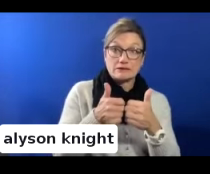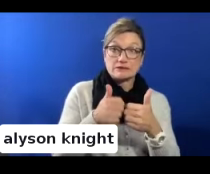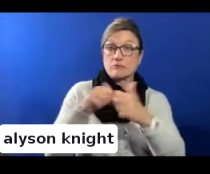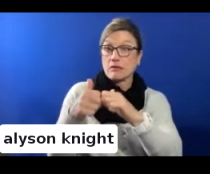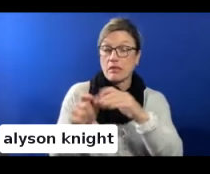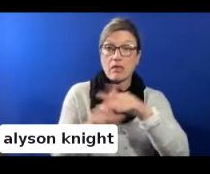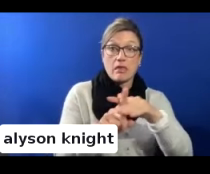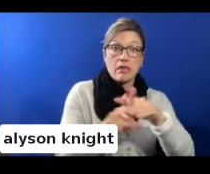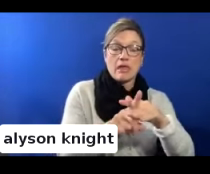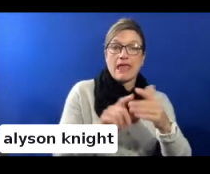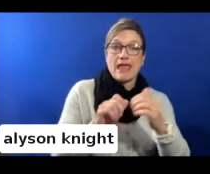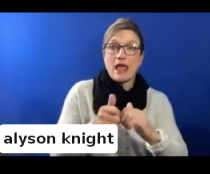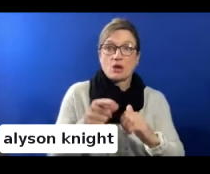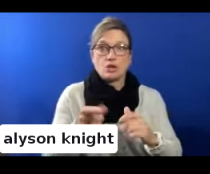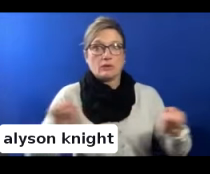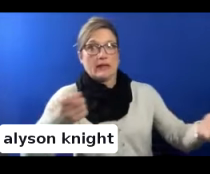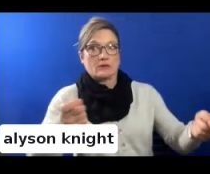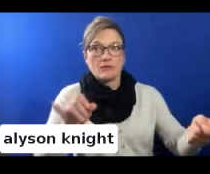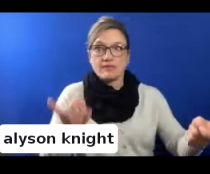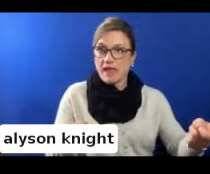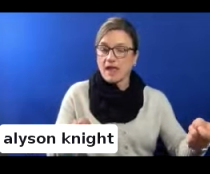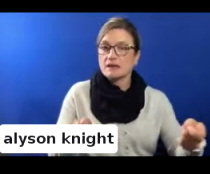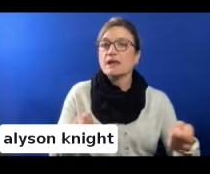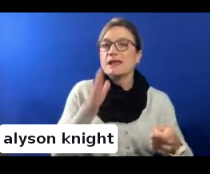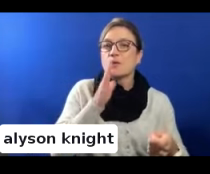it may support some of the shortcomings of your proposed activities.